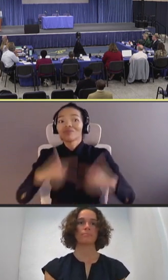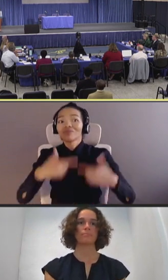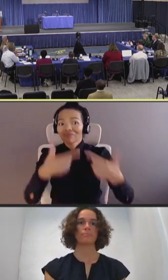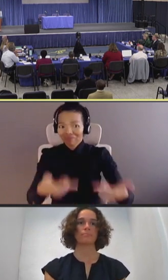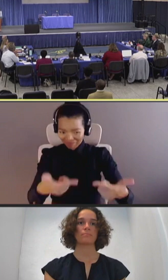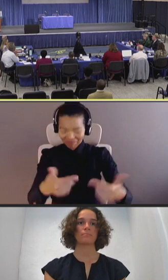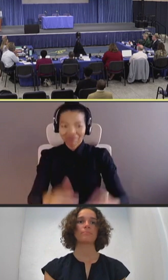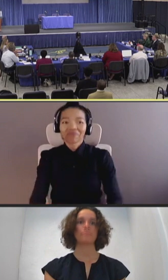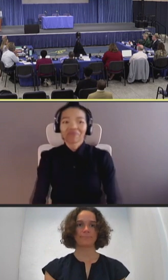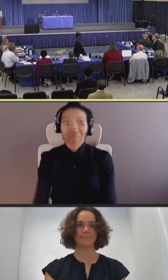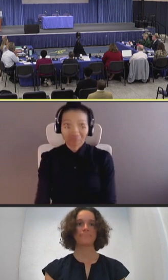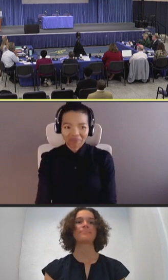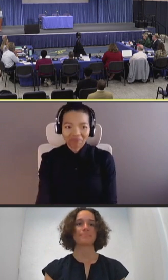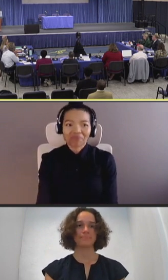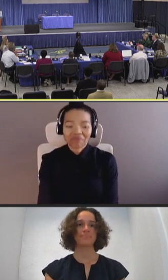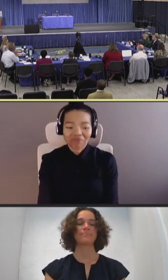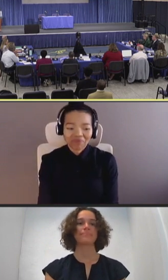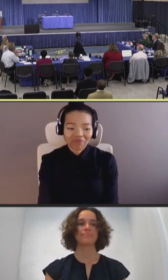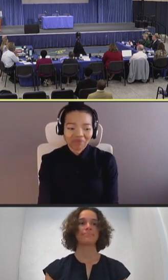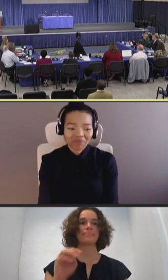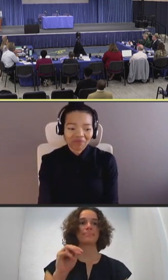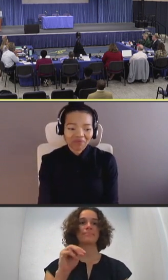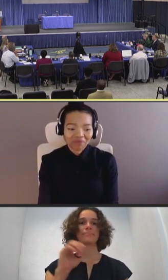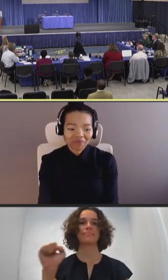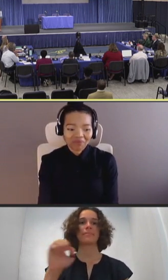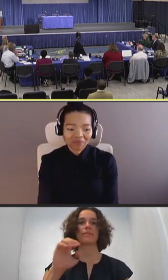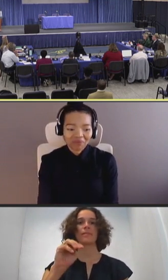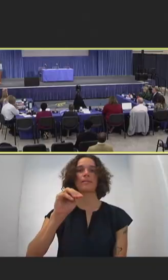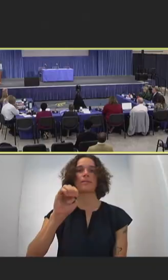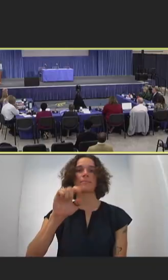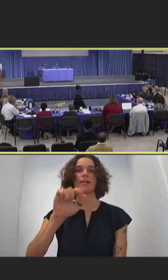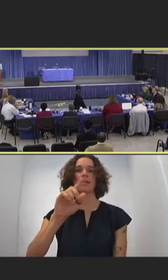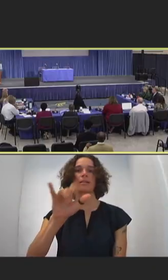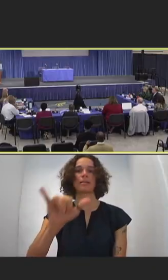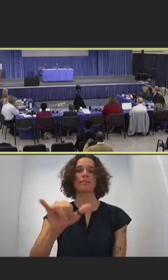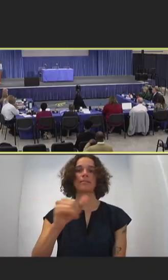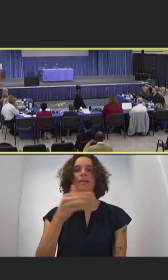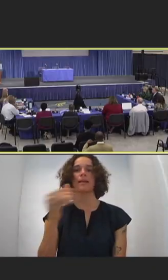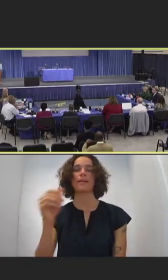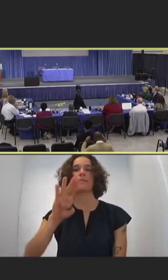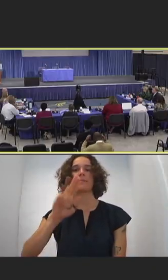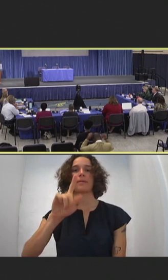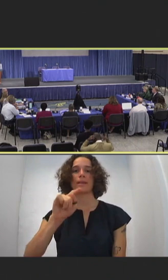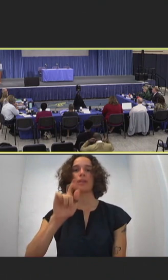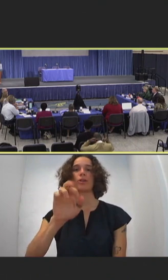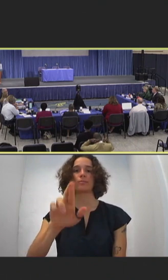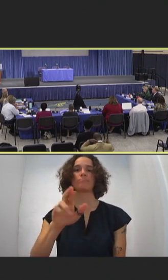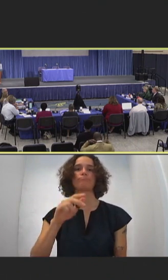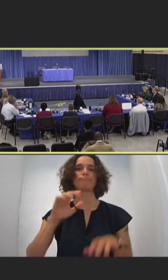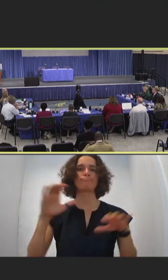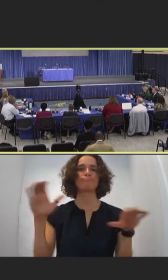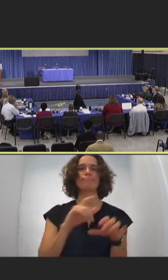Ms. Melody Anne Butler has also been an active and dedicated NVAC member. During her service,